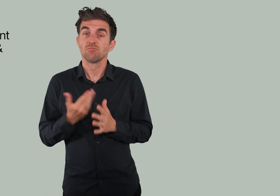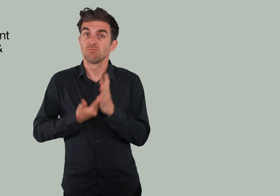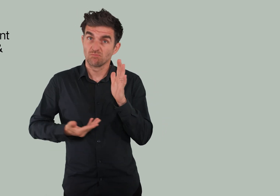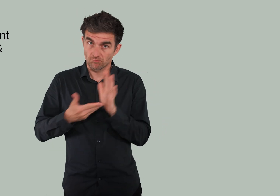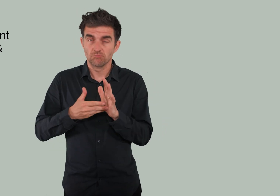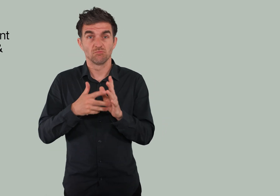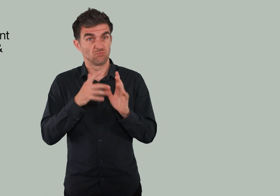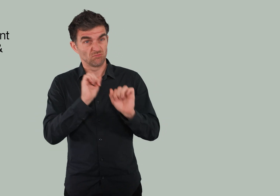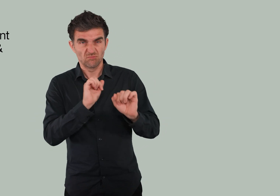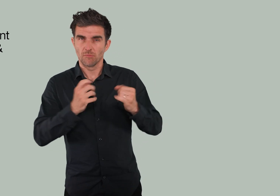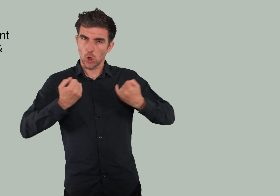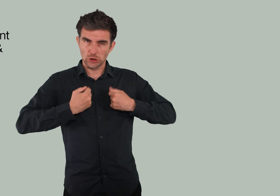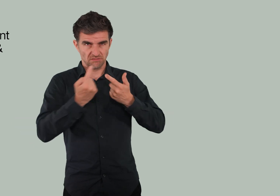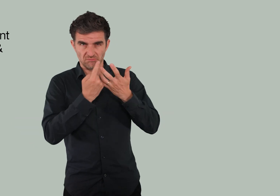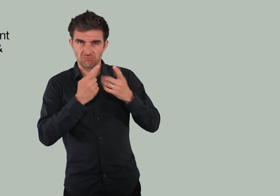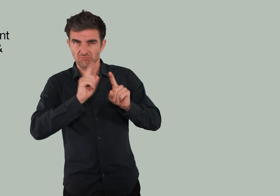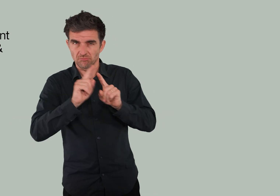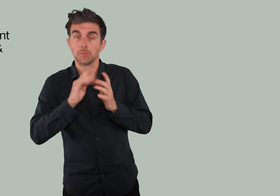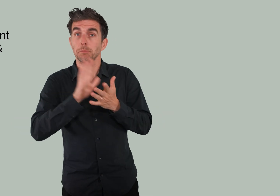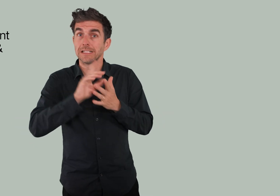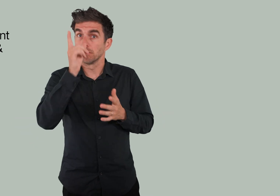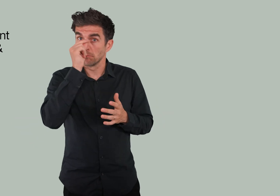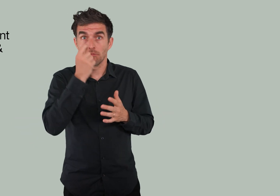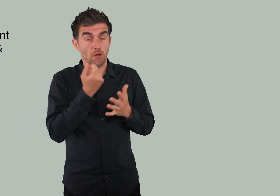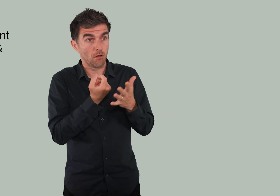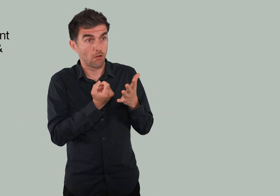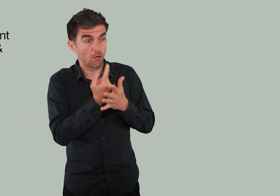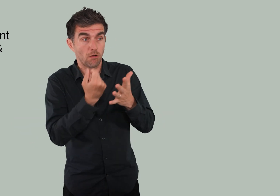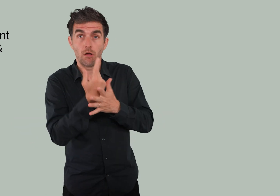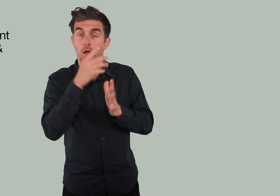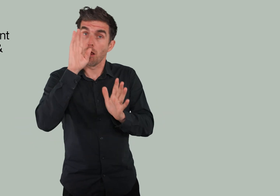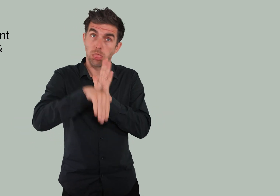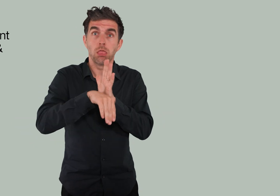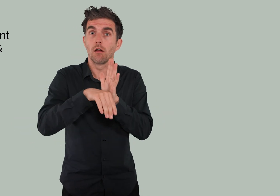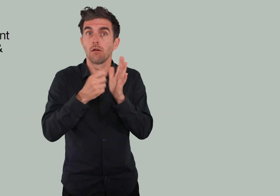Further, the nature of their condition can mean flare-ups curtail